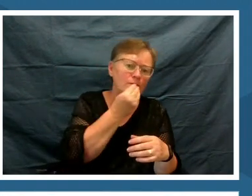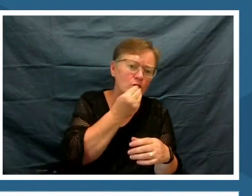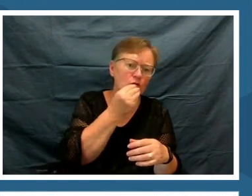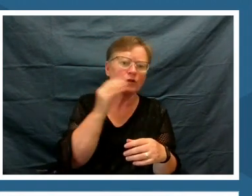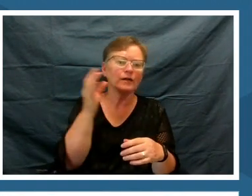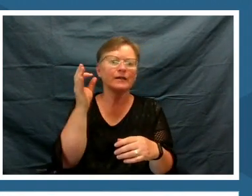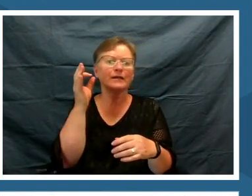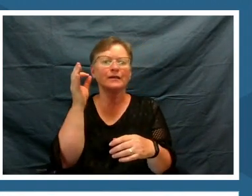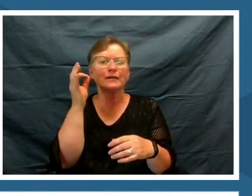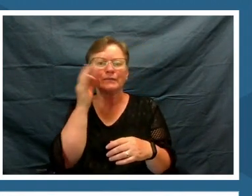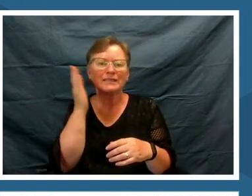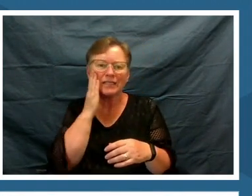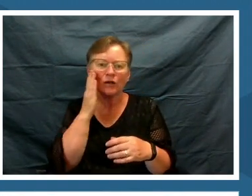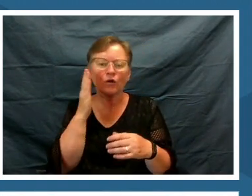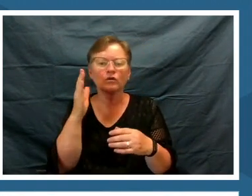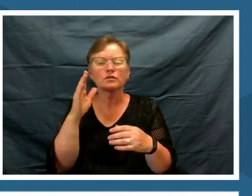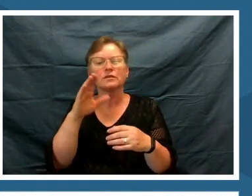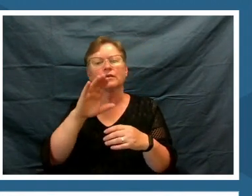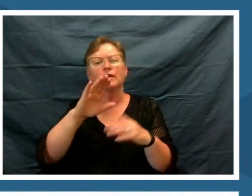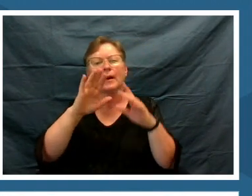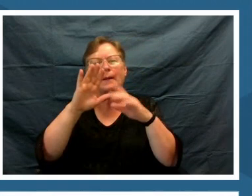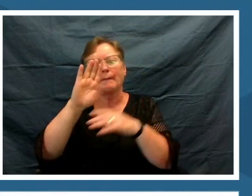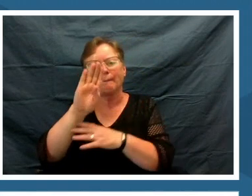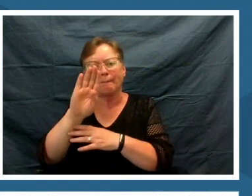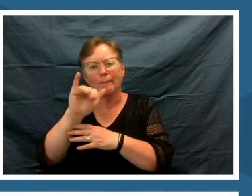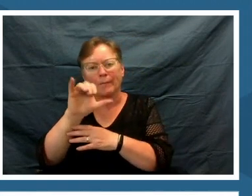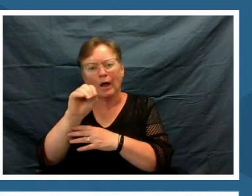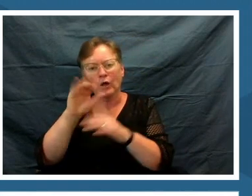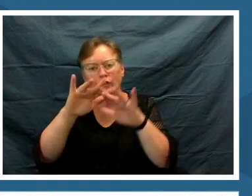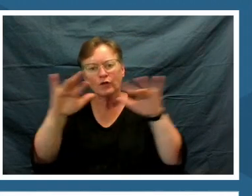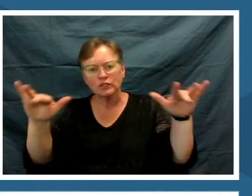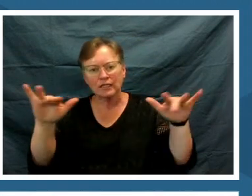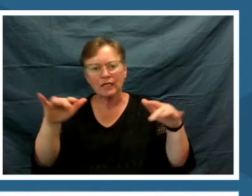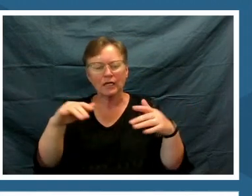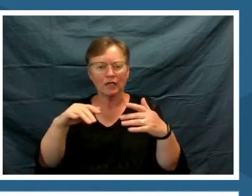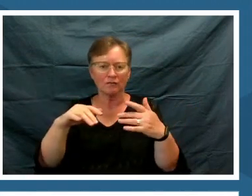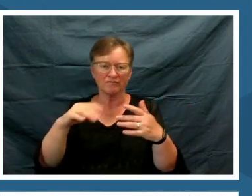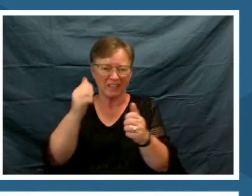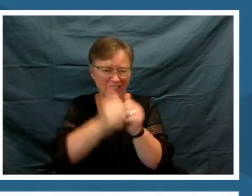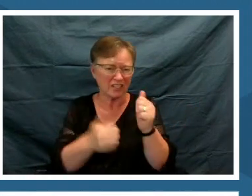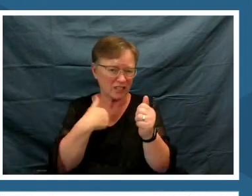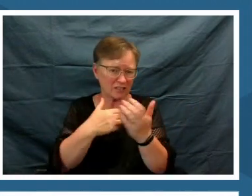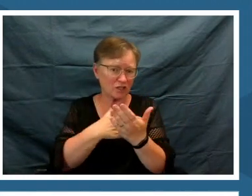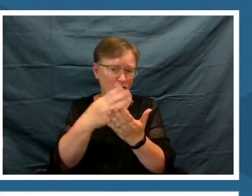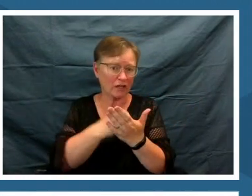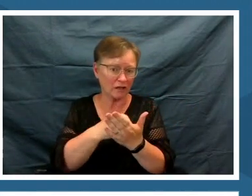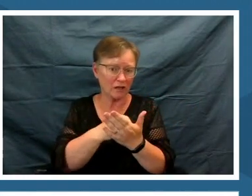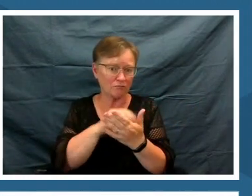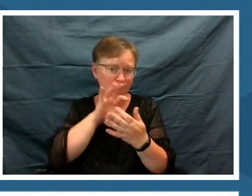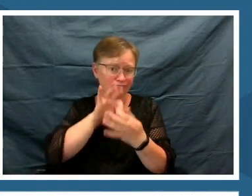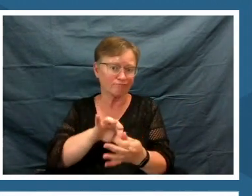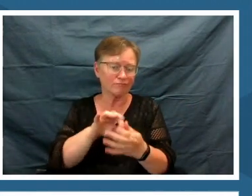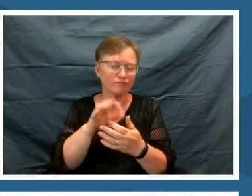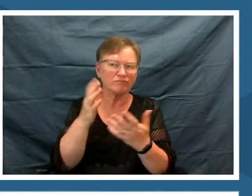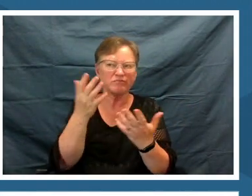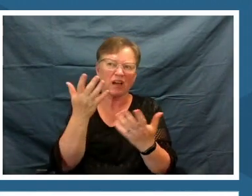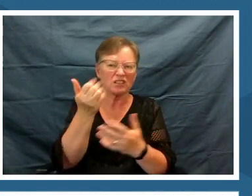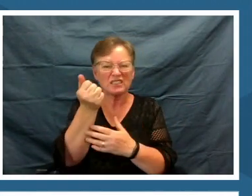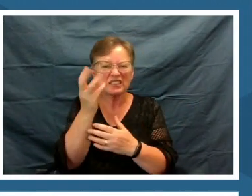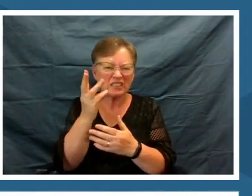uh each with a curriculum expected to take about 16 weeks or so